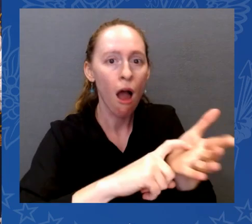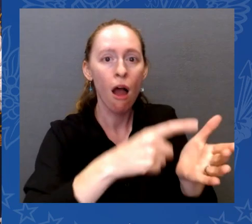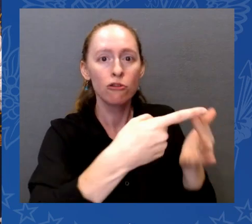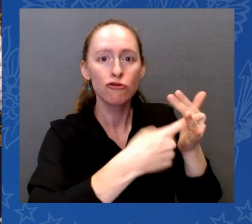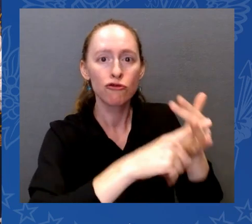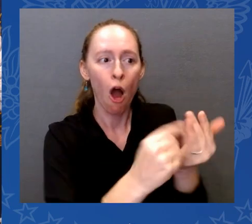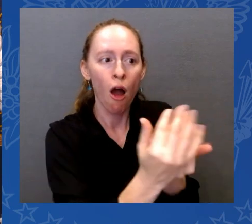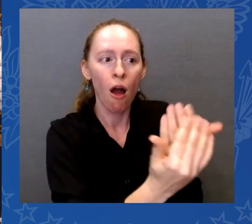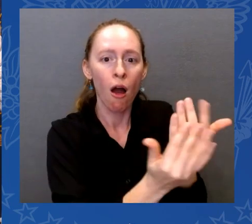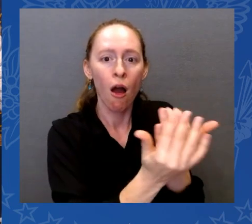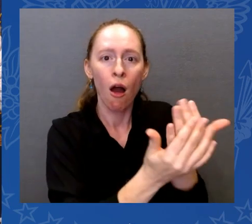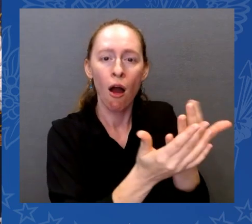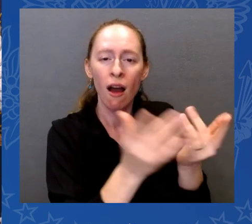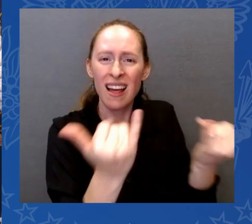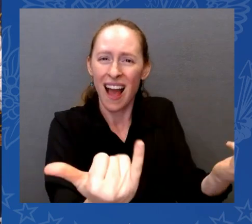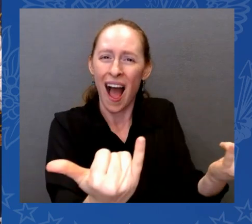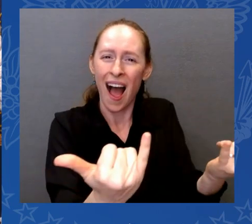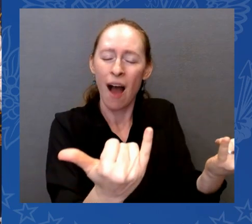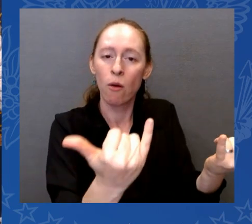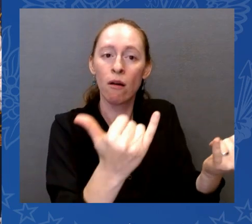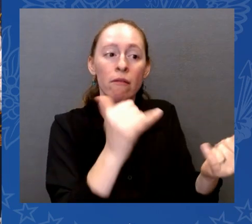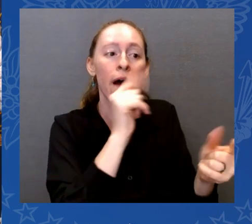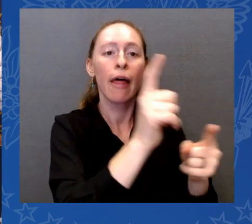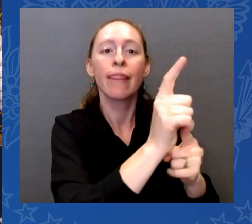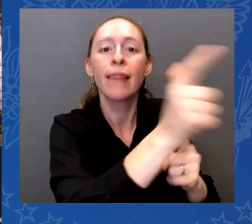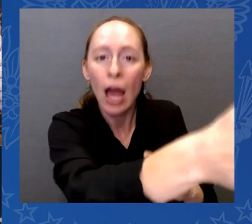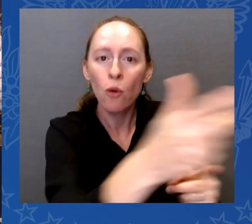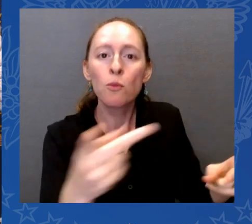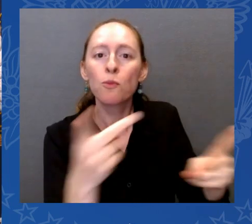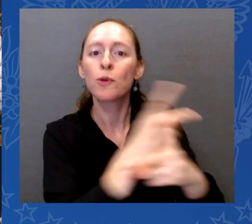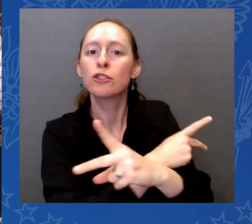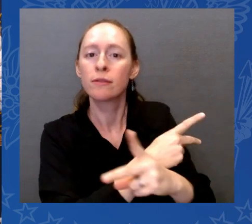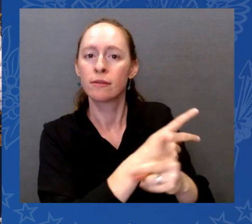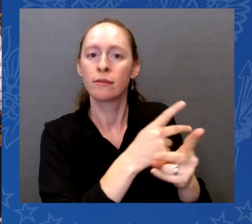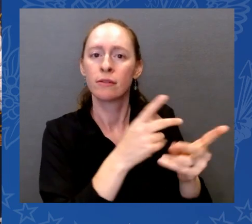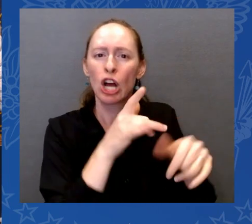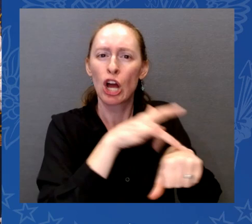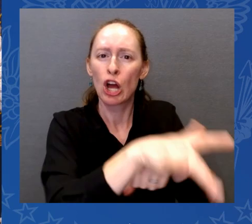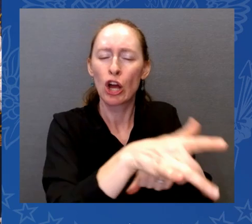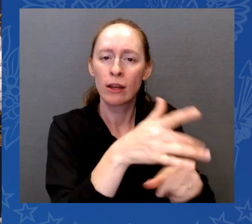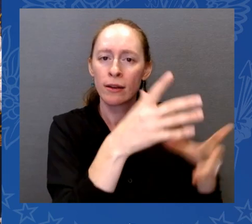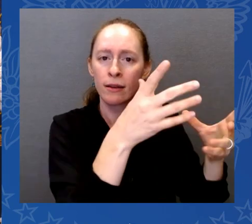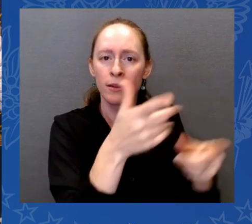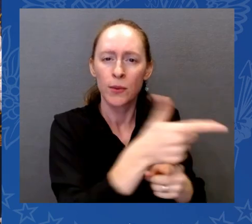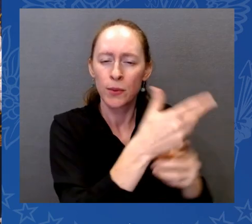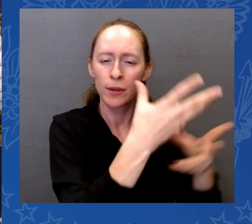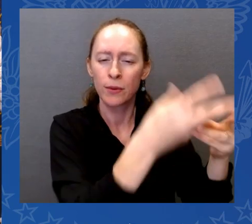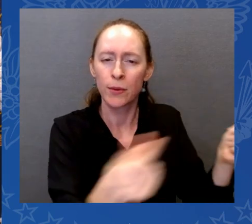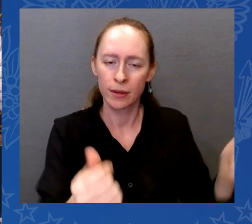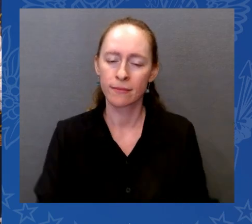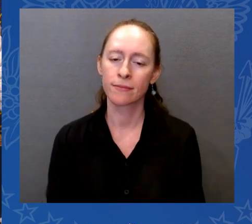we're working to help educate the public on basic fire safety, like preparing fire escape plans,